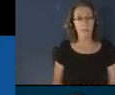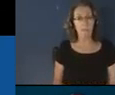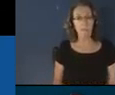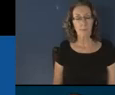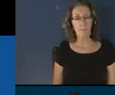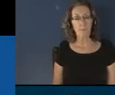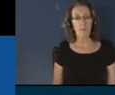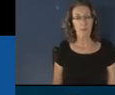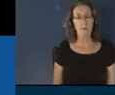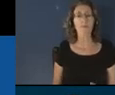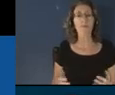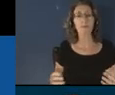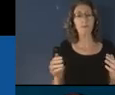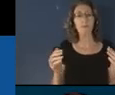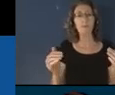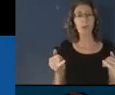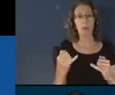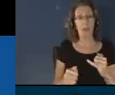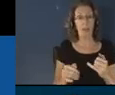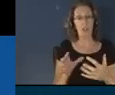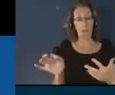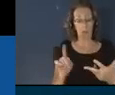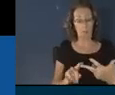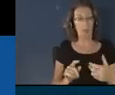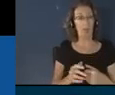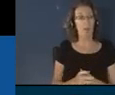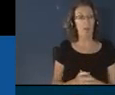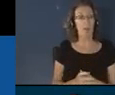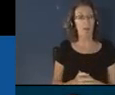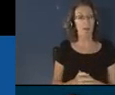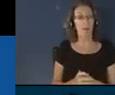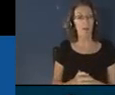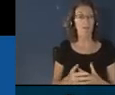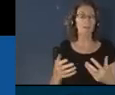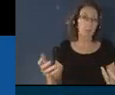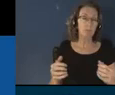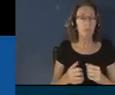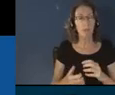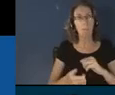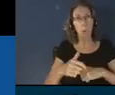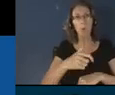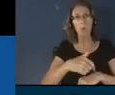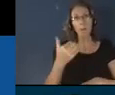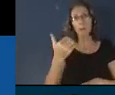Okay the last option, um which is probably the most time consuming is to go back in